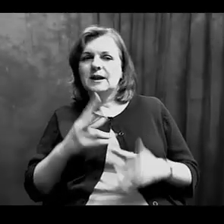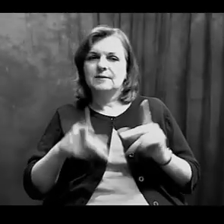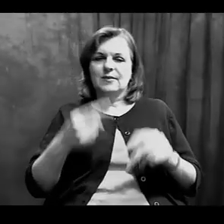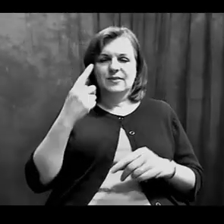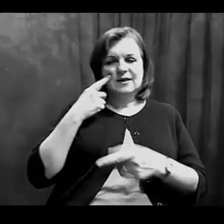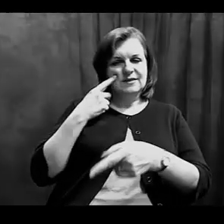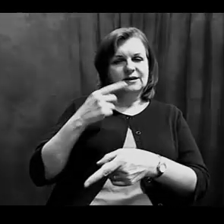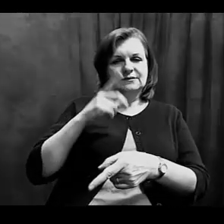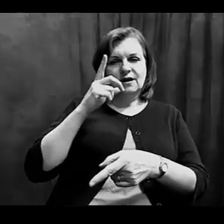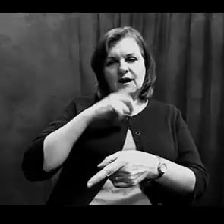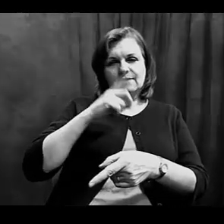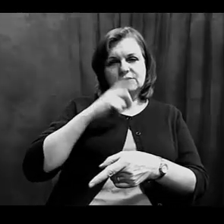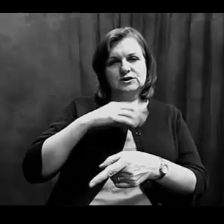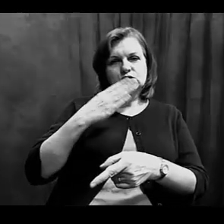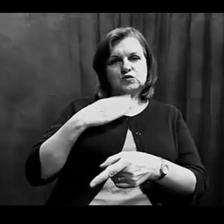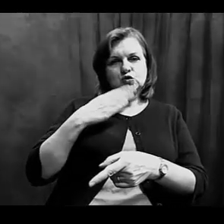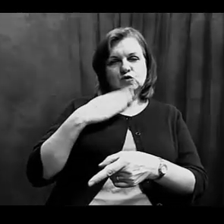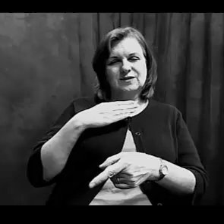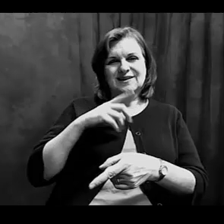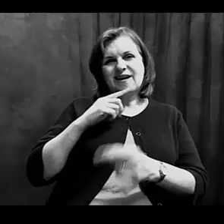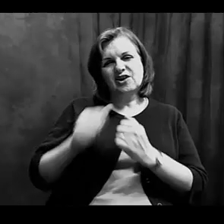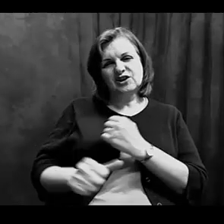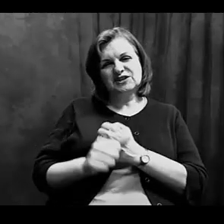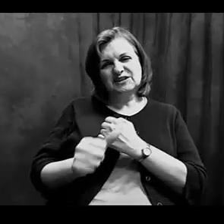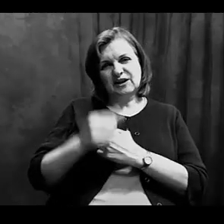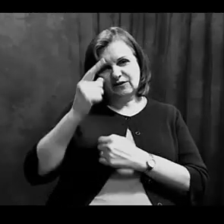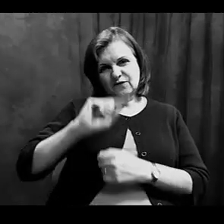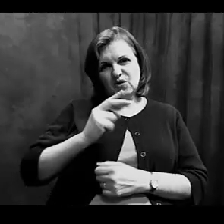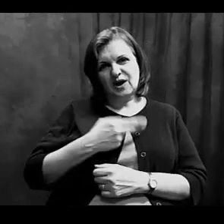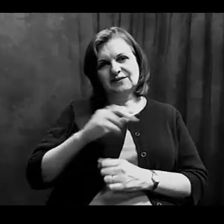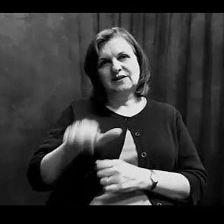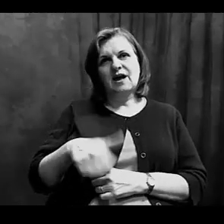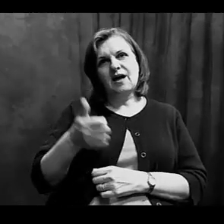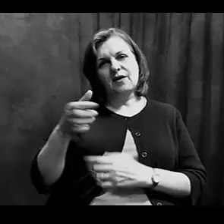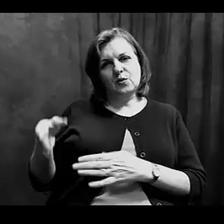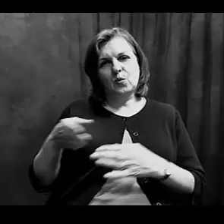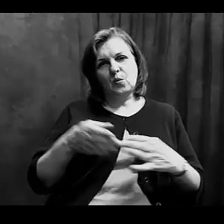now there are many people that think that these artificial sweeteners are actually kind of